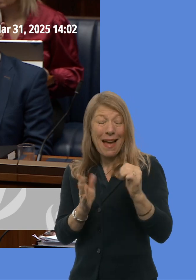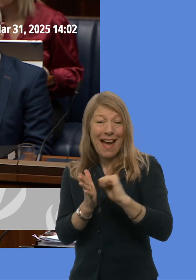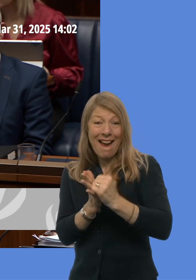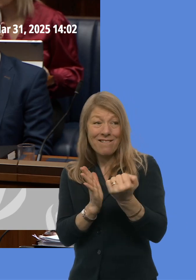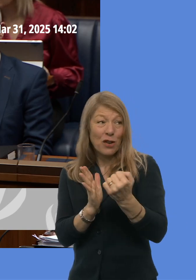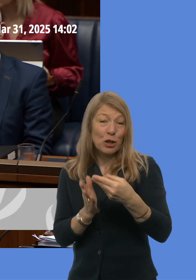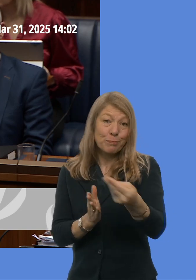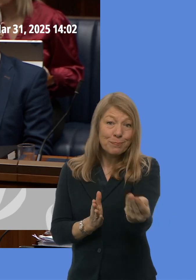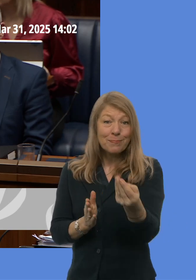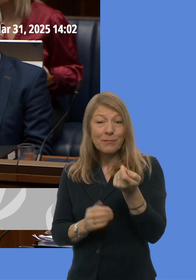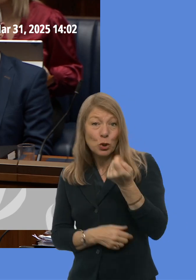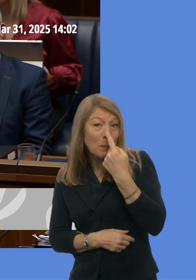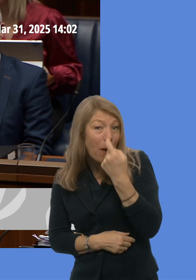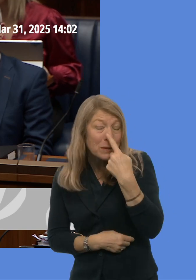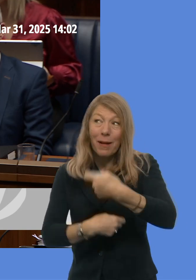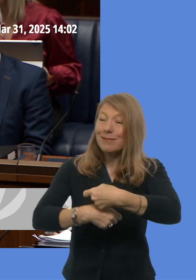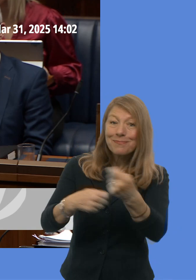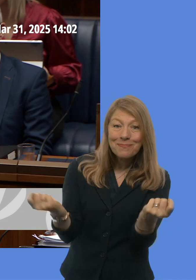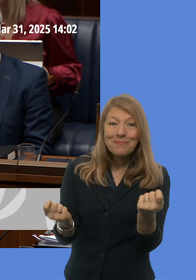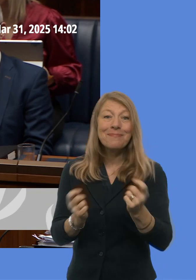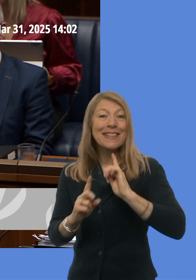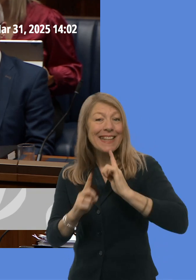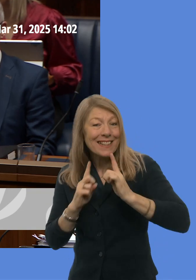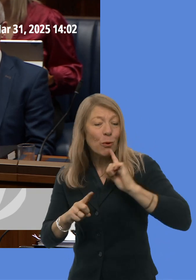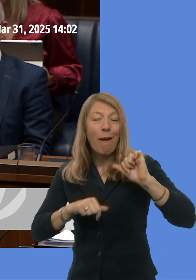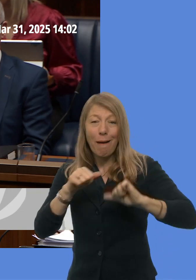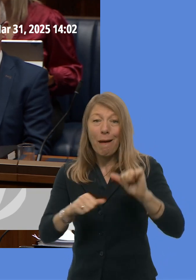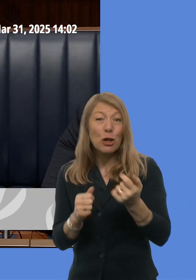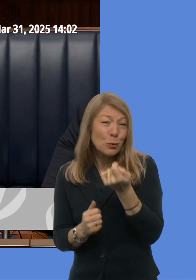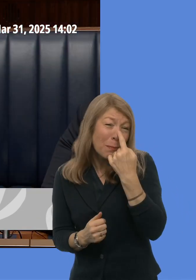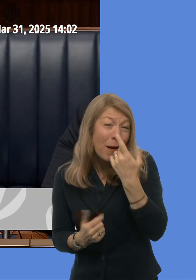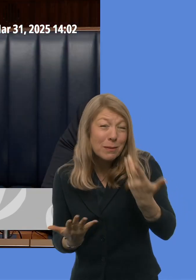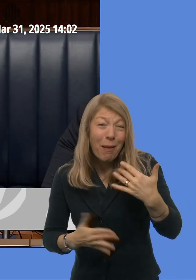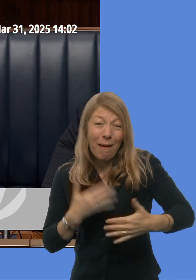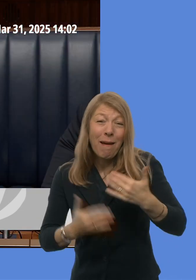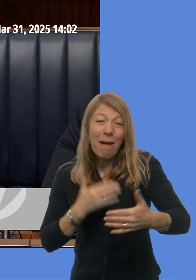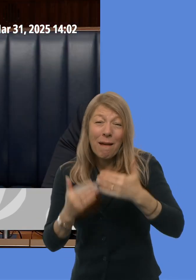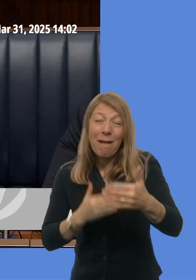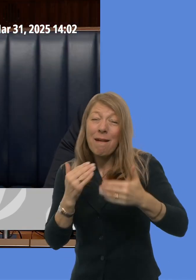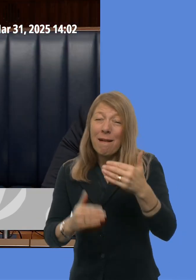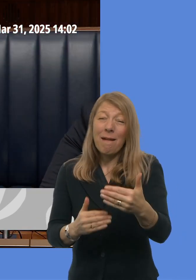conduct whatever interviews need to take place, and perhaps a presentation by those shortlisted as well.